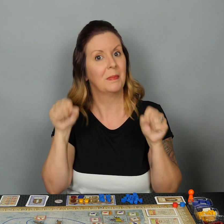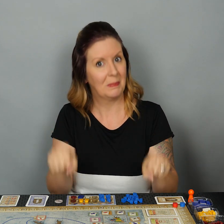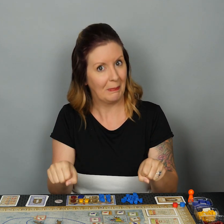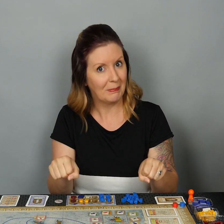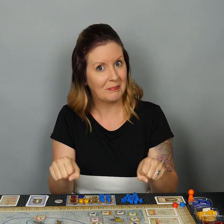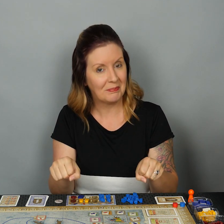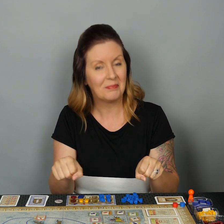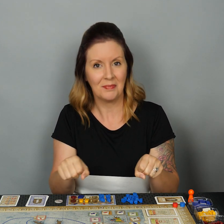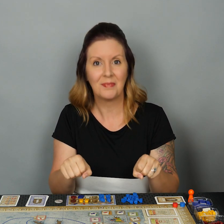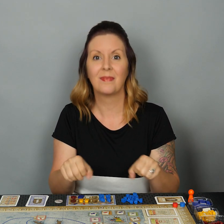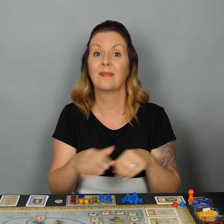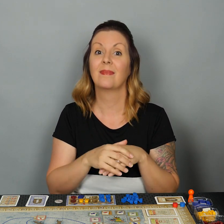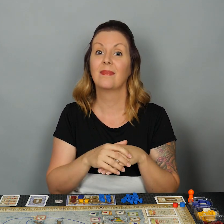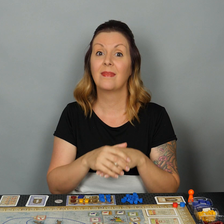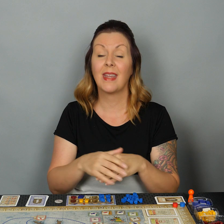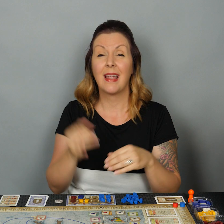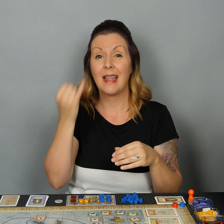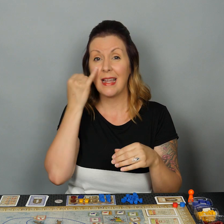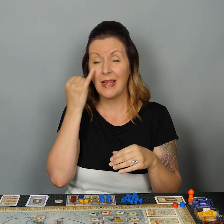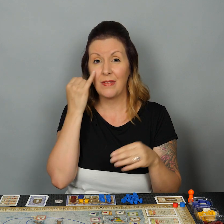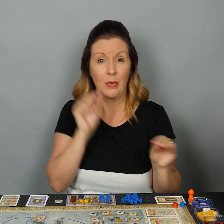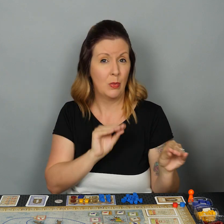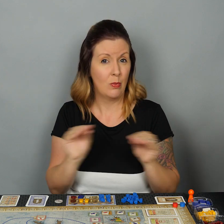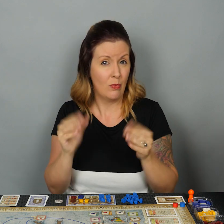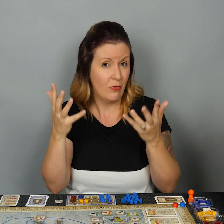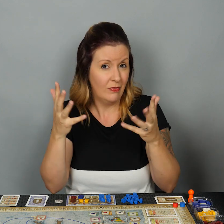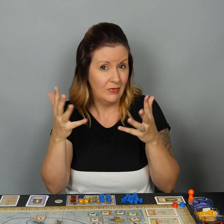leave. And then you can move from there.